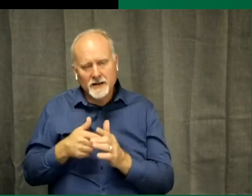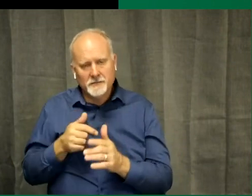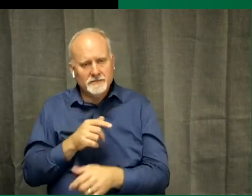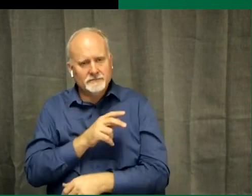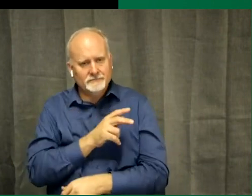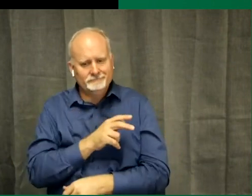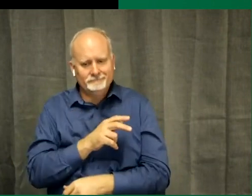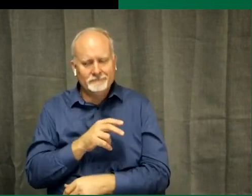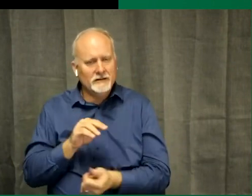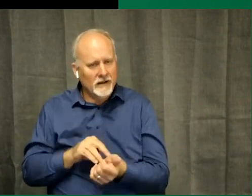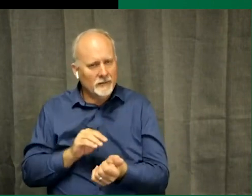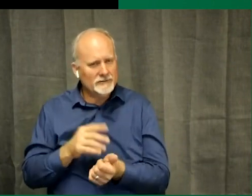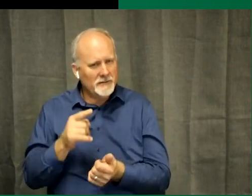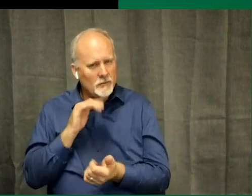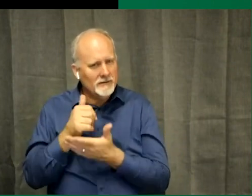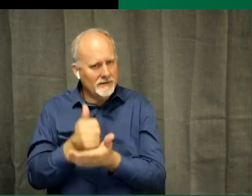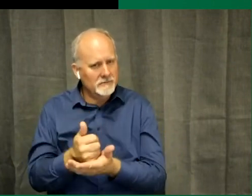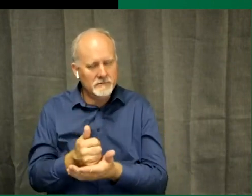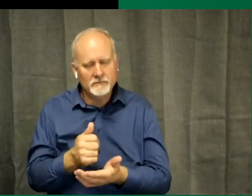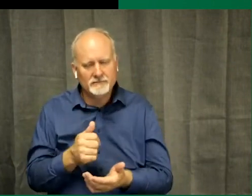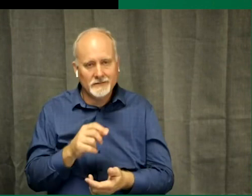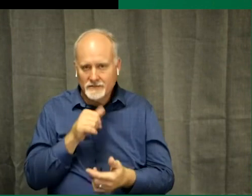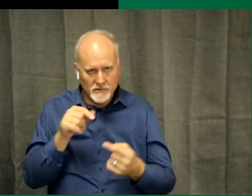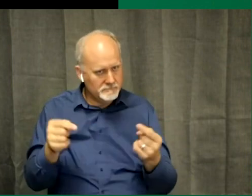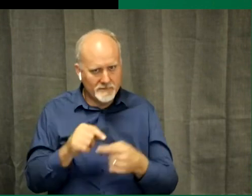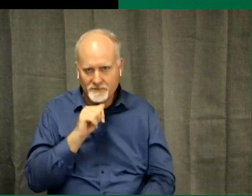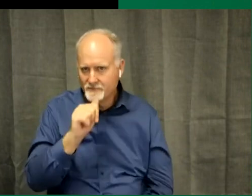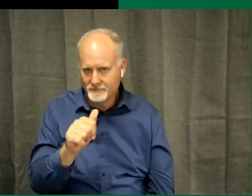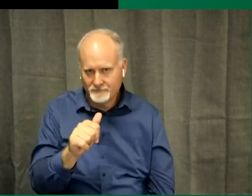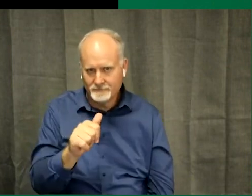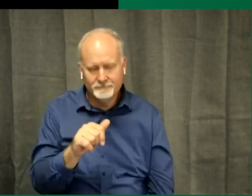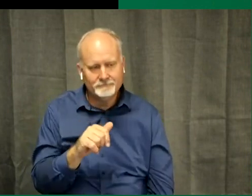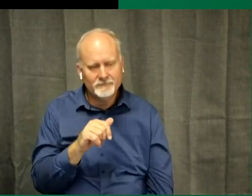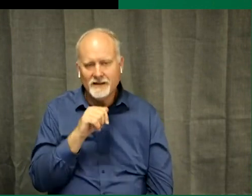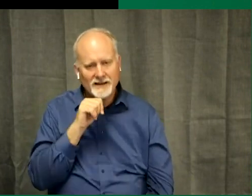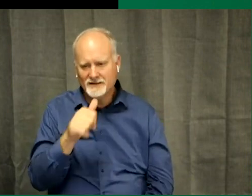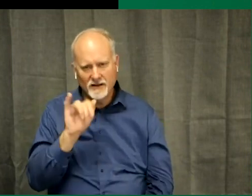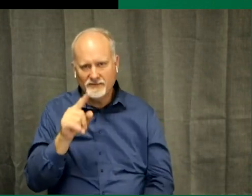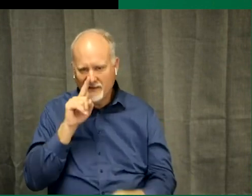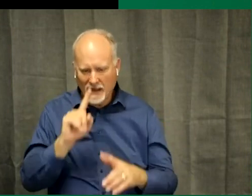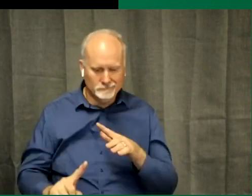do it themselves um it's not painful it's not the nasal pharyngeal swab that you hear about